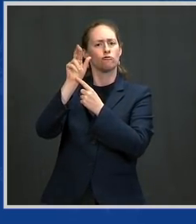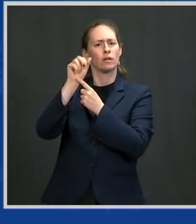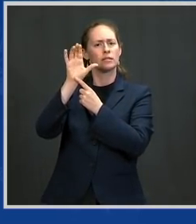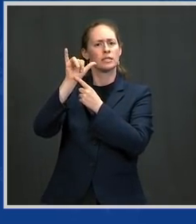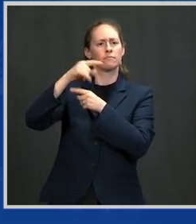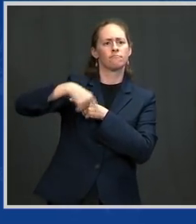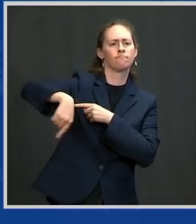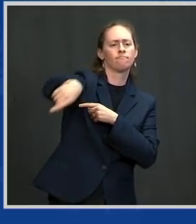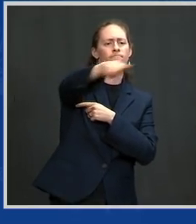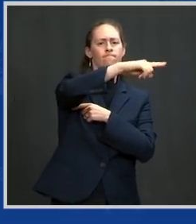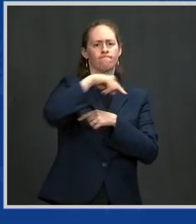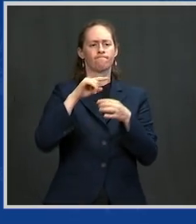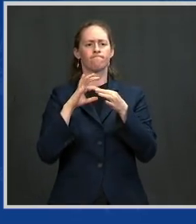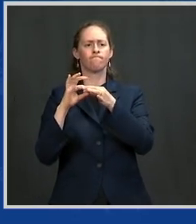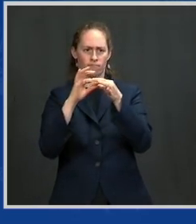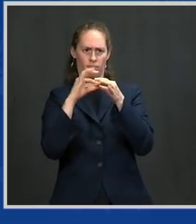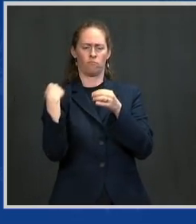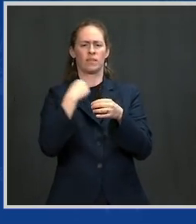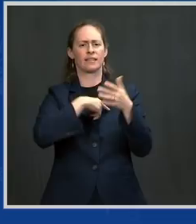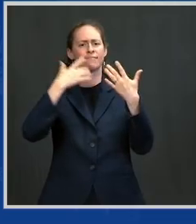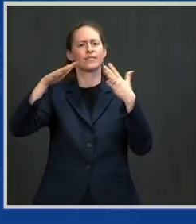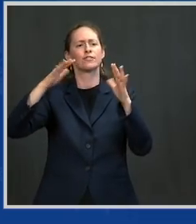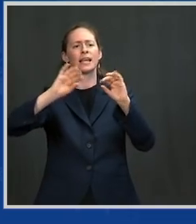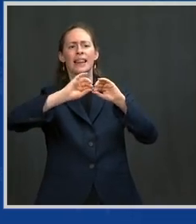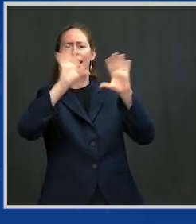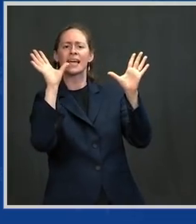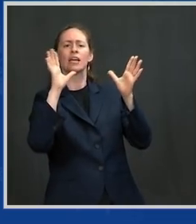for the sovereignty and territorial integrity of Ukraine.